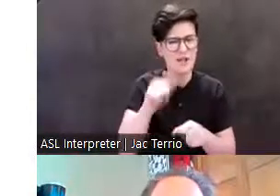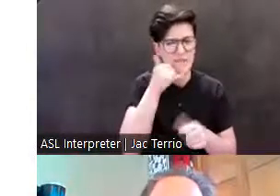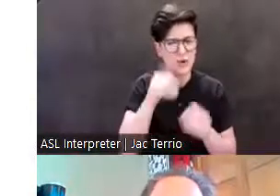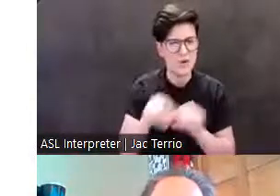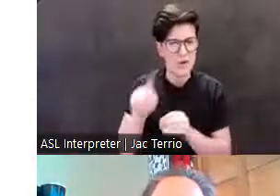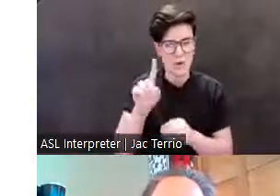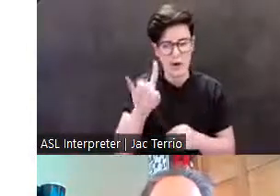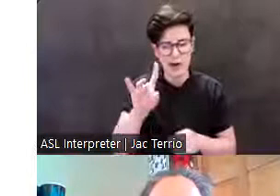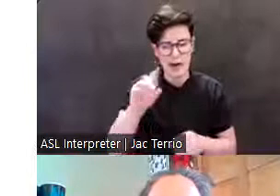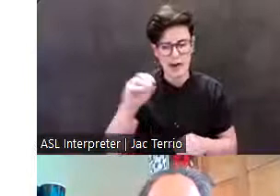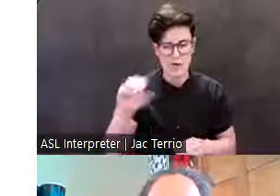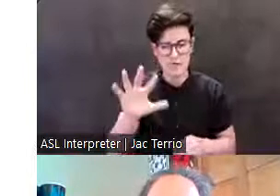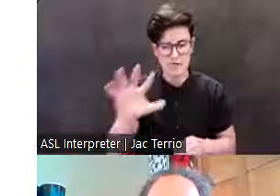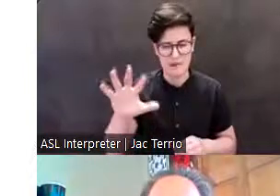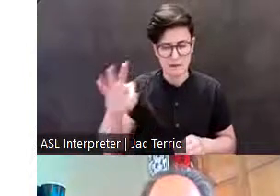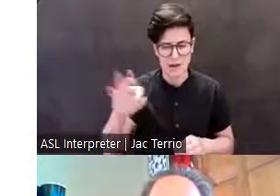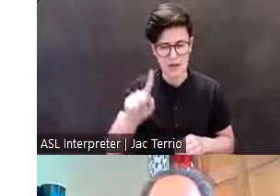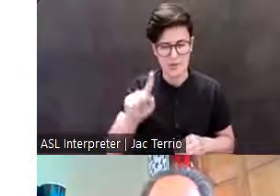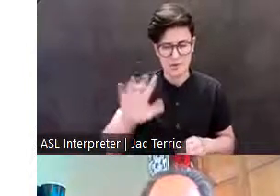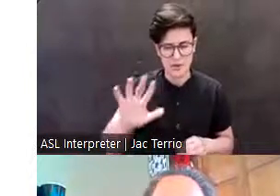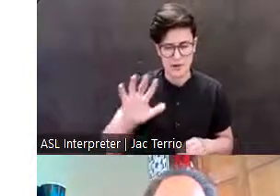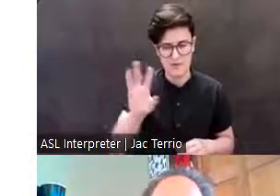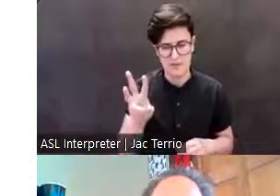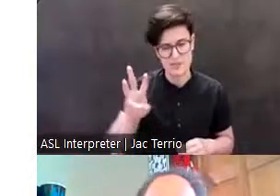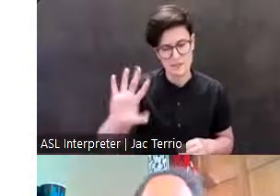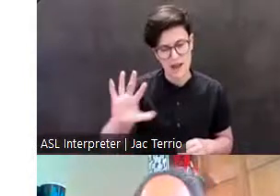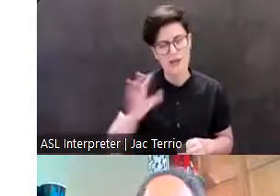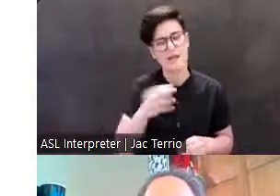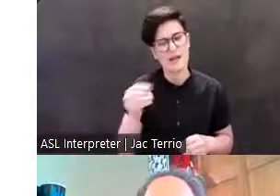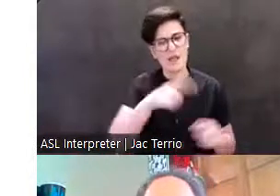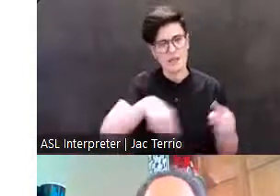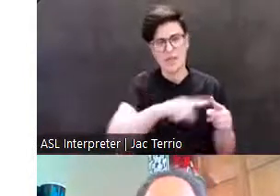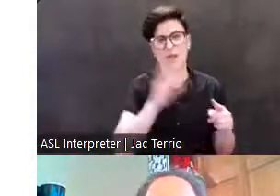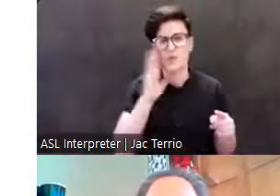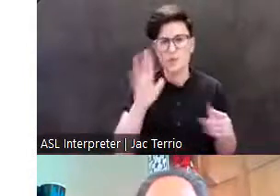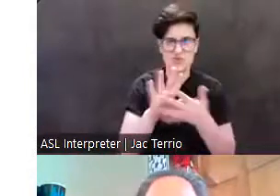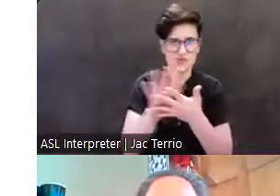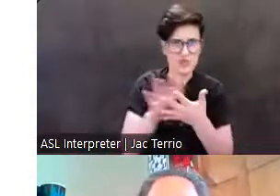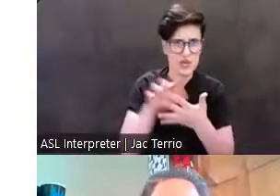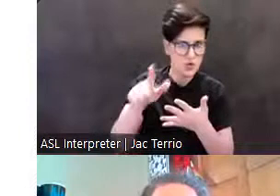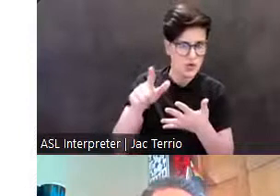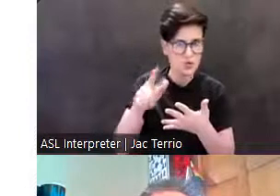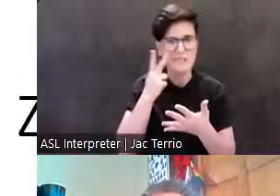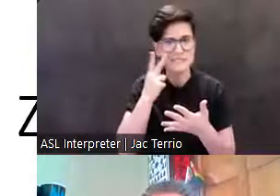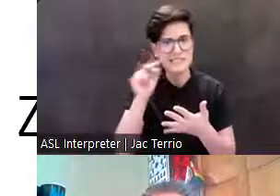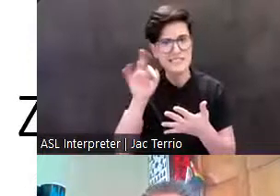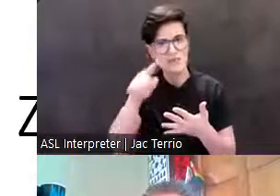And they will screen you for eligibility at that number.